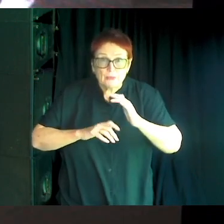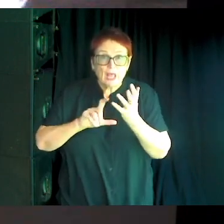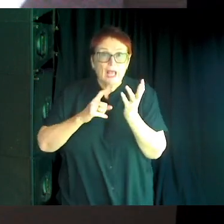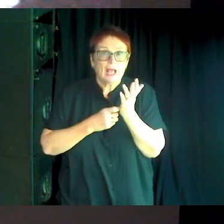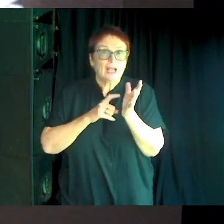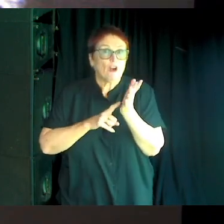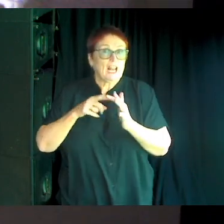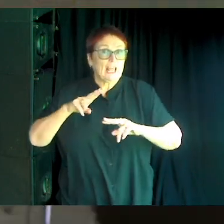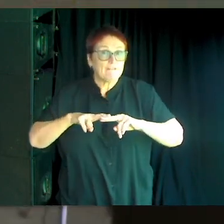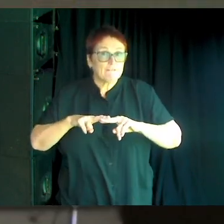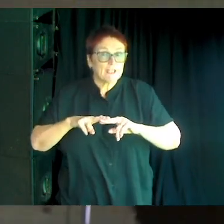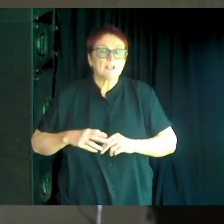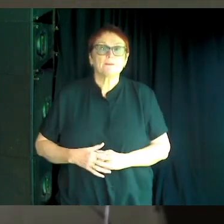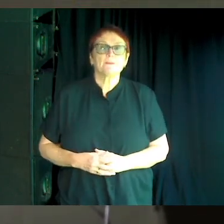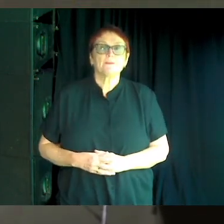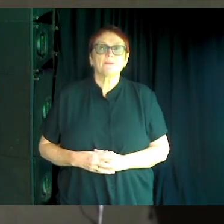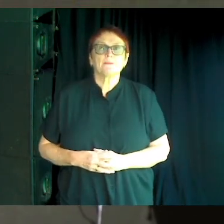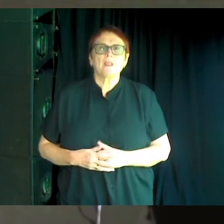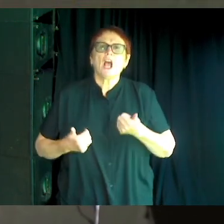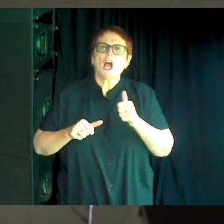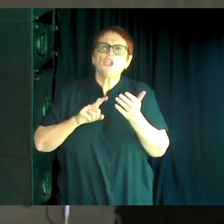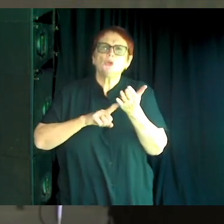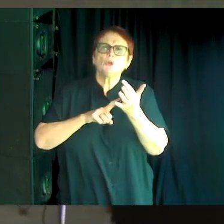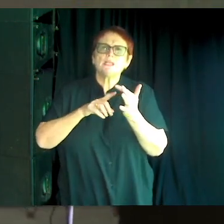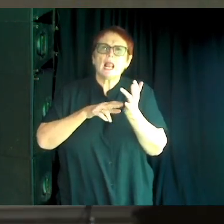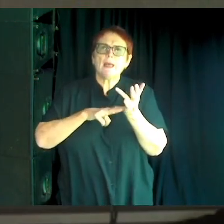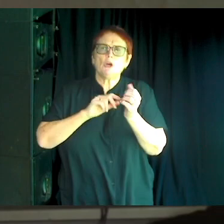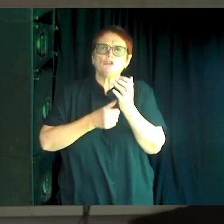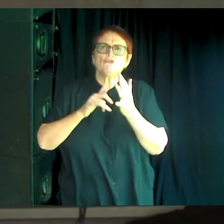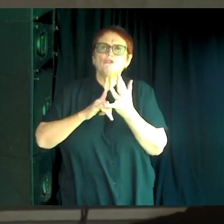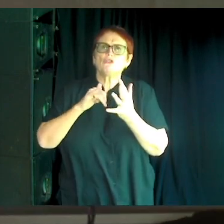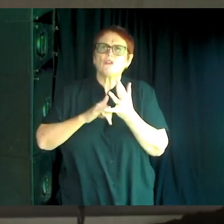little bit yes I will use lemongrass as well but because we have already have a lot of lemongrass